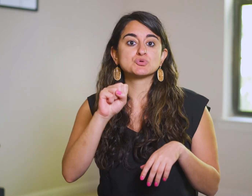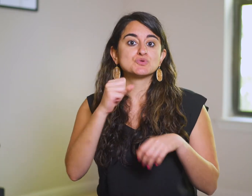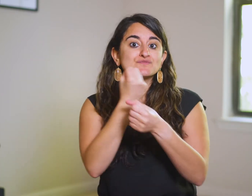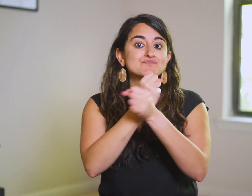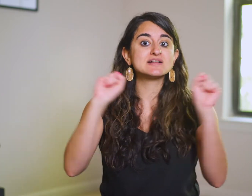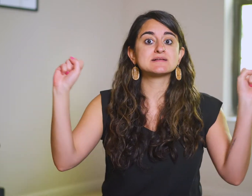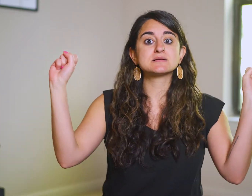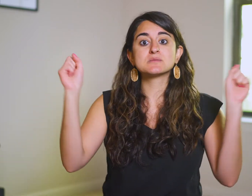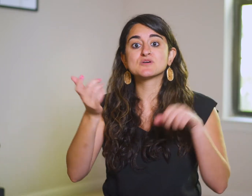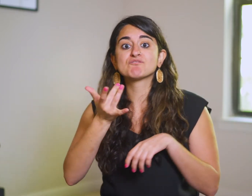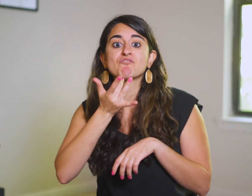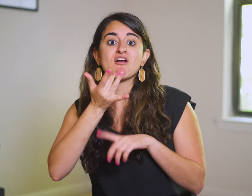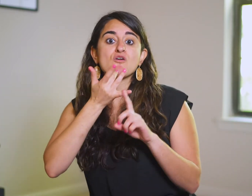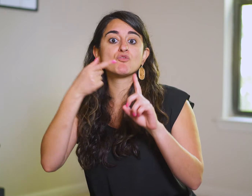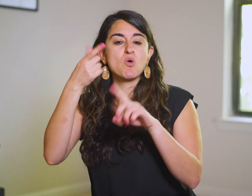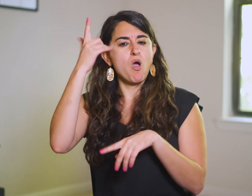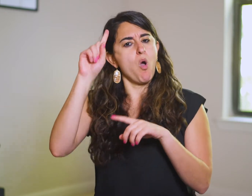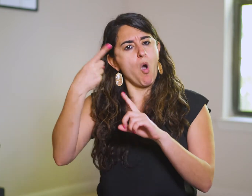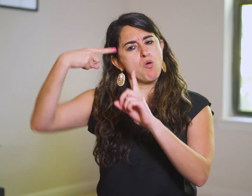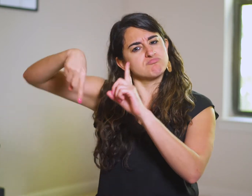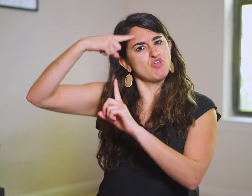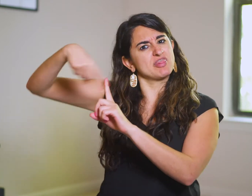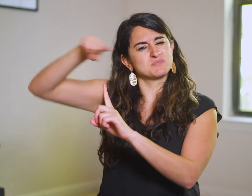freedom, and favor, because they want it to apply only to them,